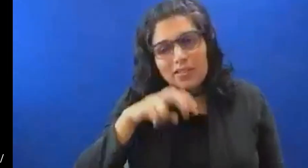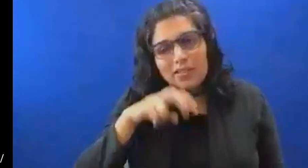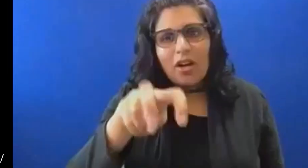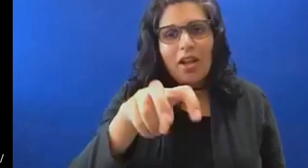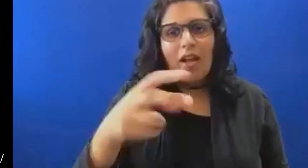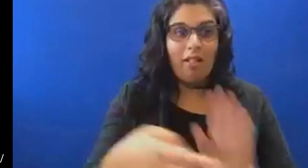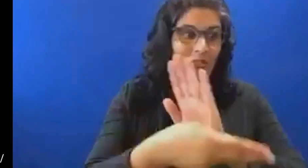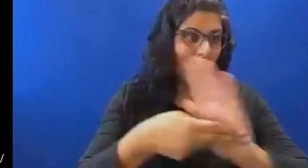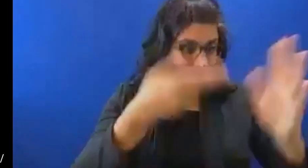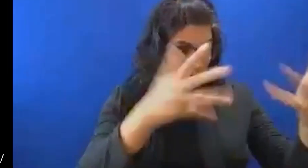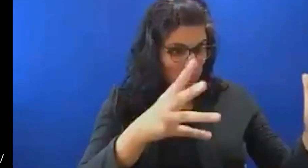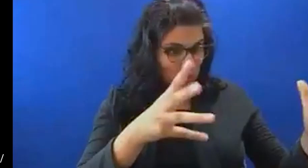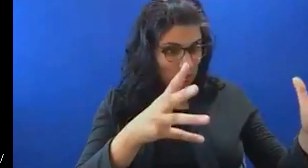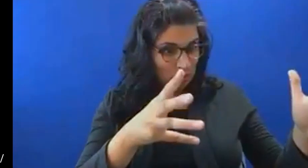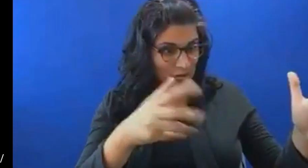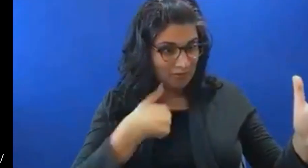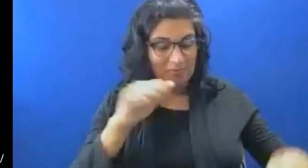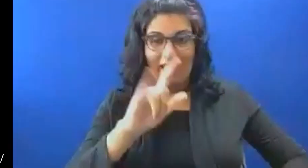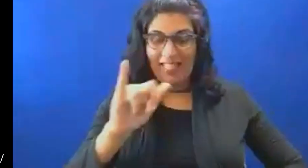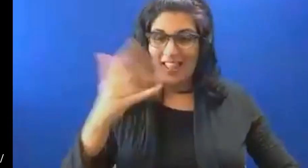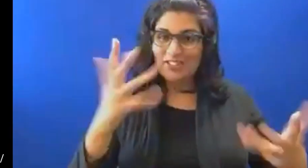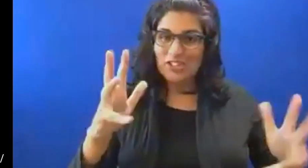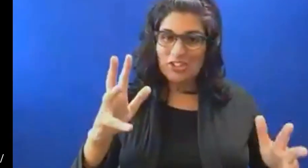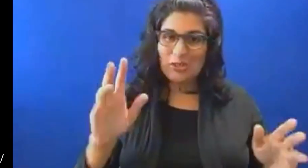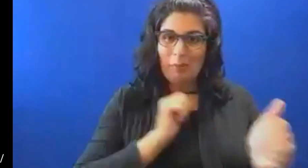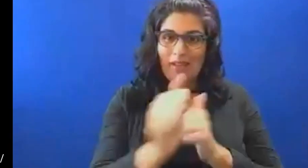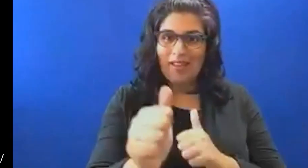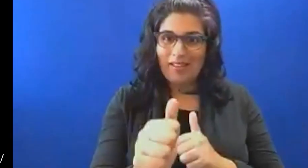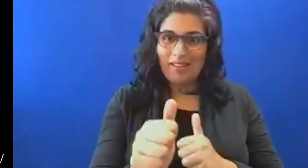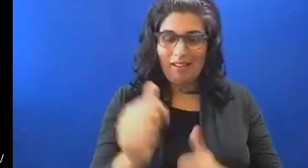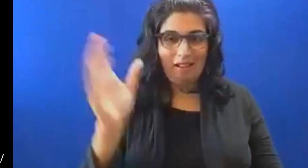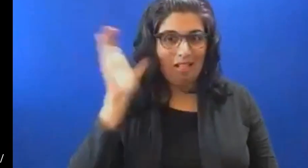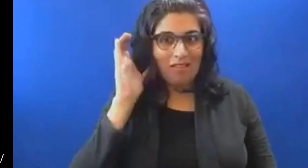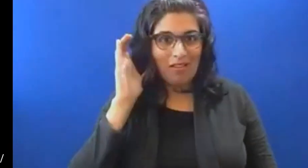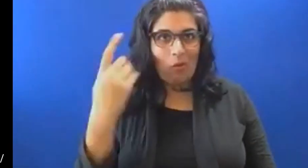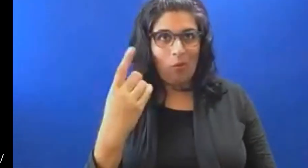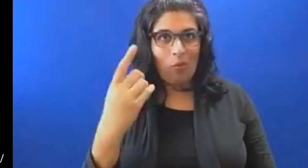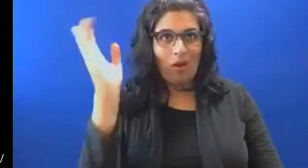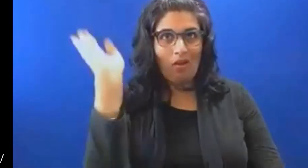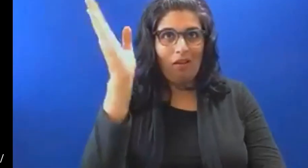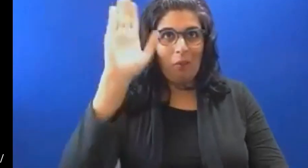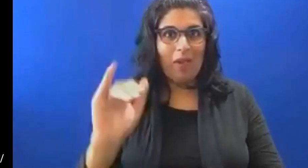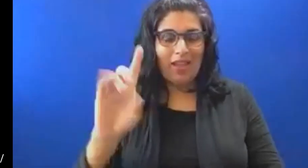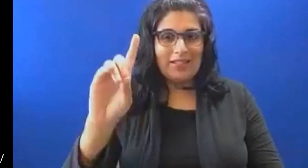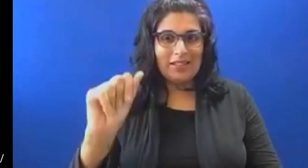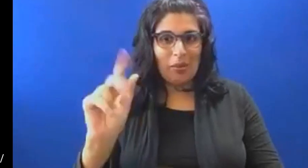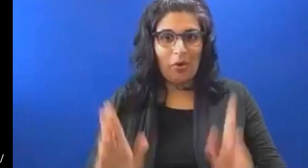say, "I'm an ally now because I listen to one talk with a disabled person or read one book by a disabled person."